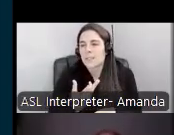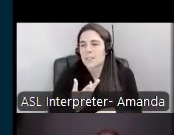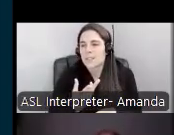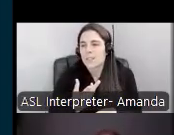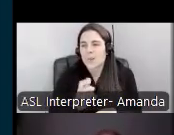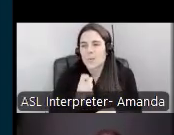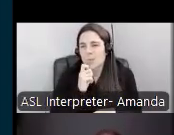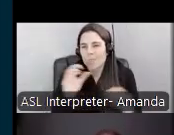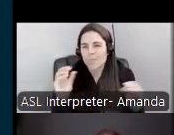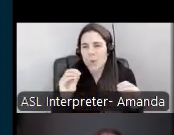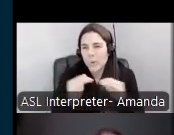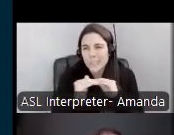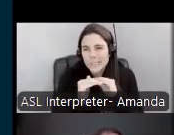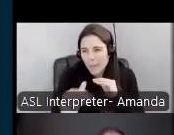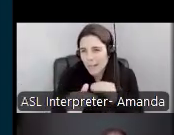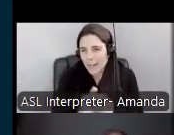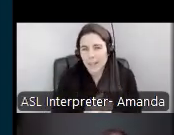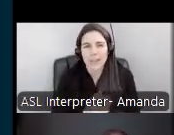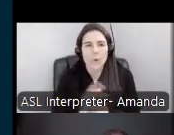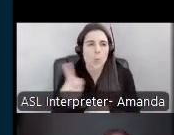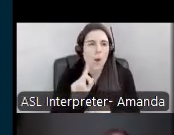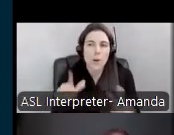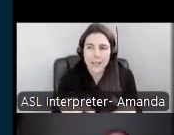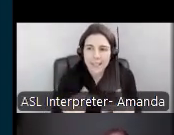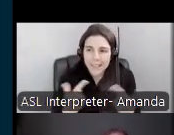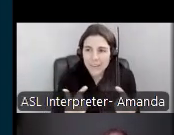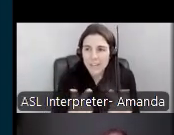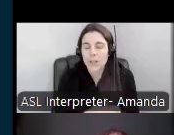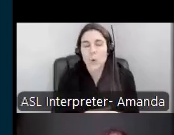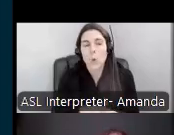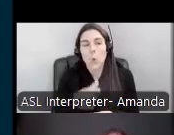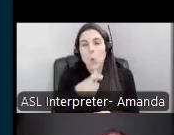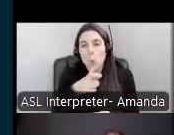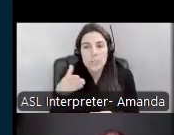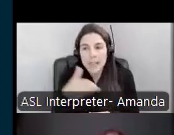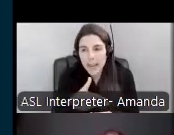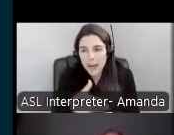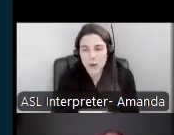of where they're living, who's present, and then, and then some